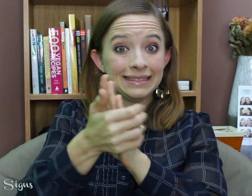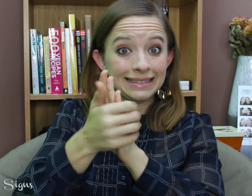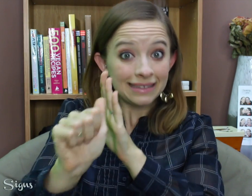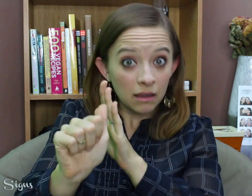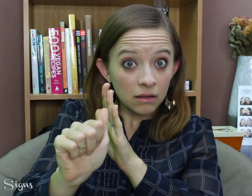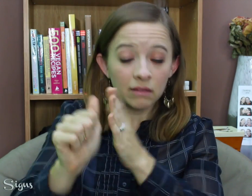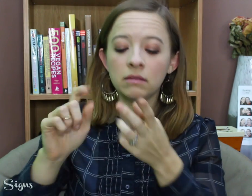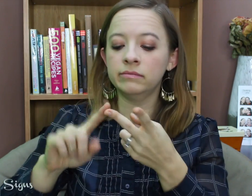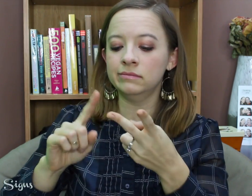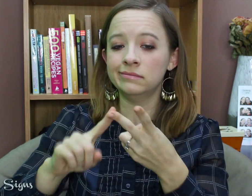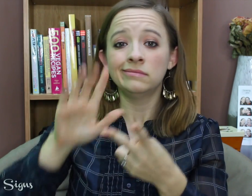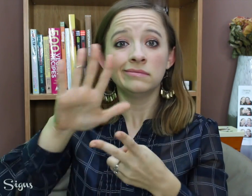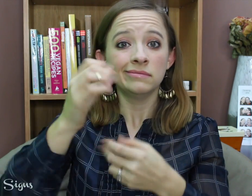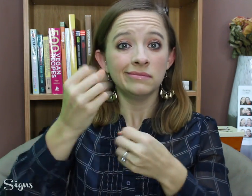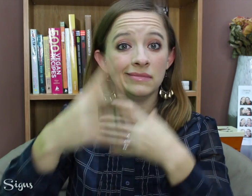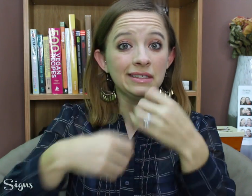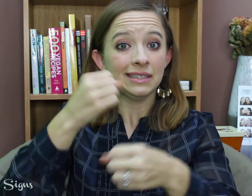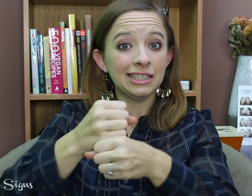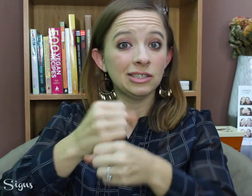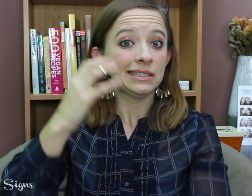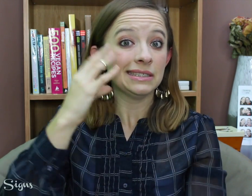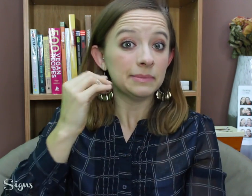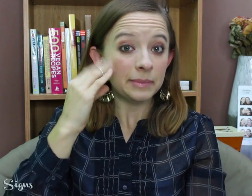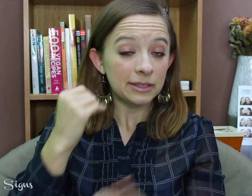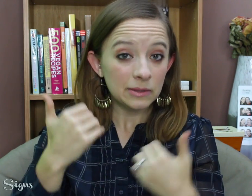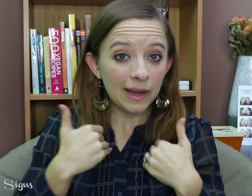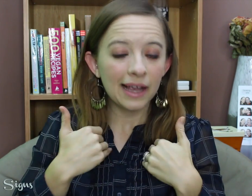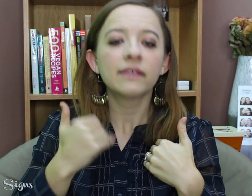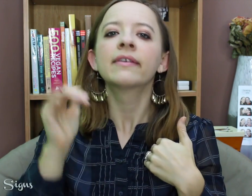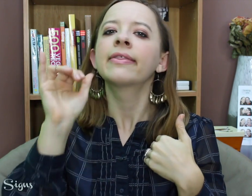it's really gonna depend. It depends on your skill, it depends on how many